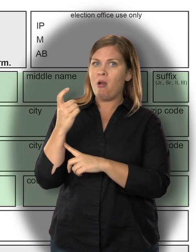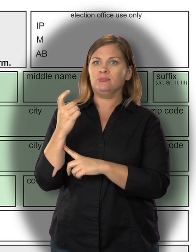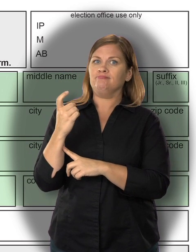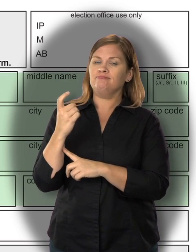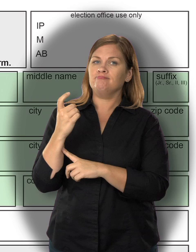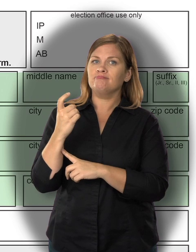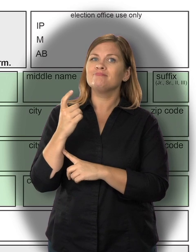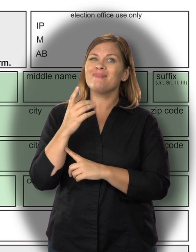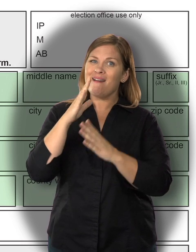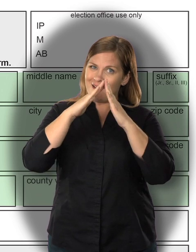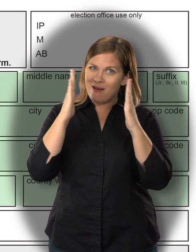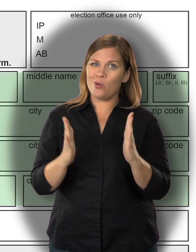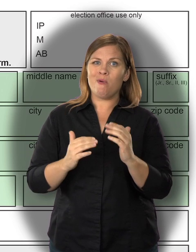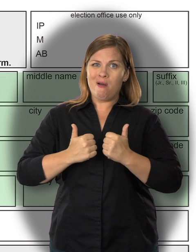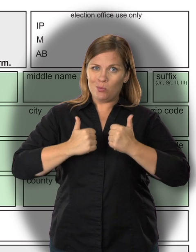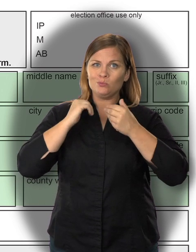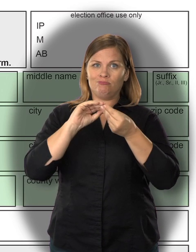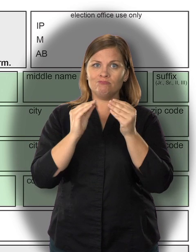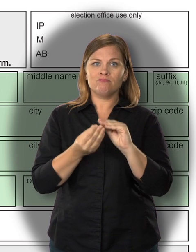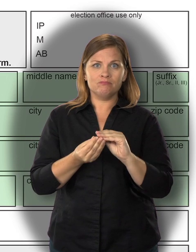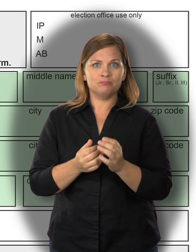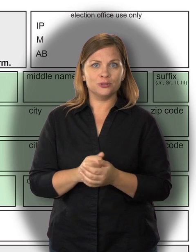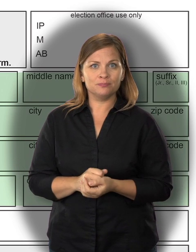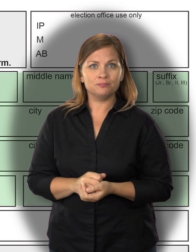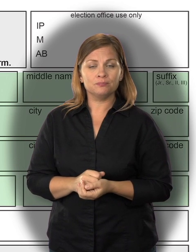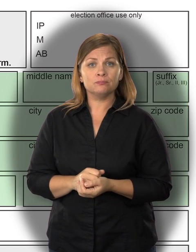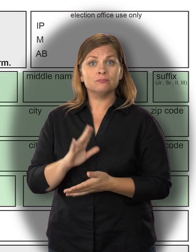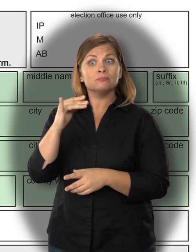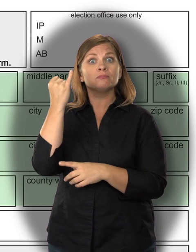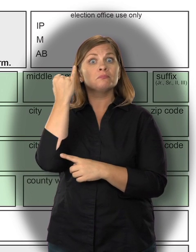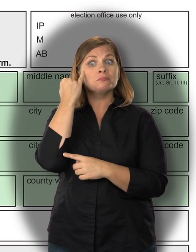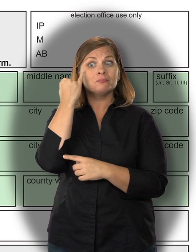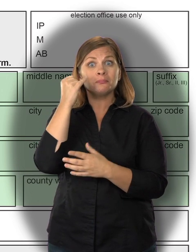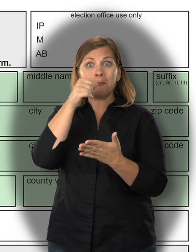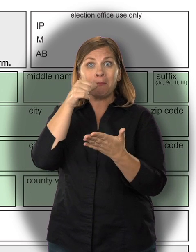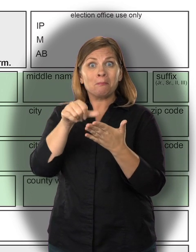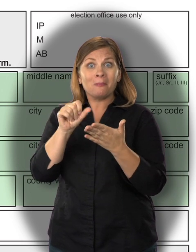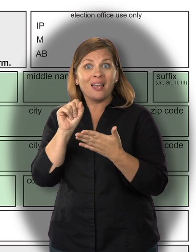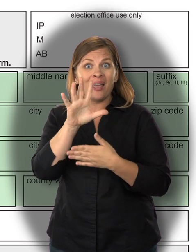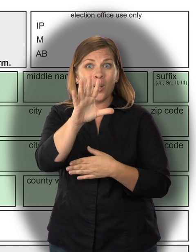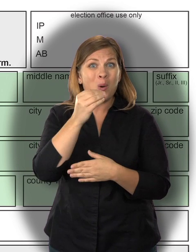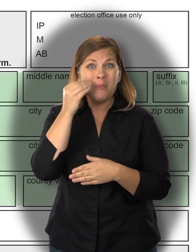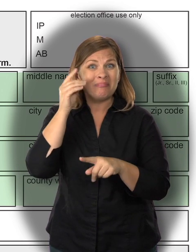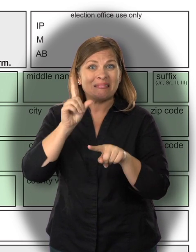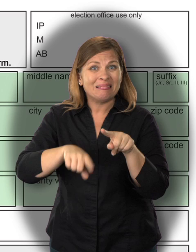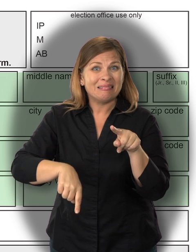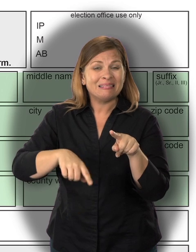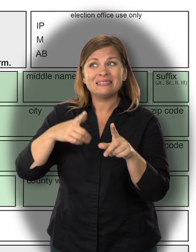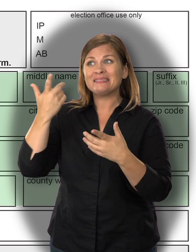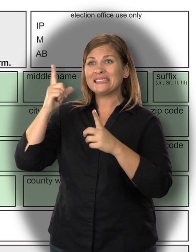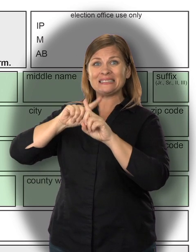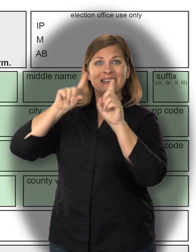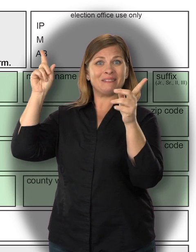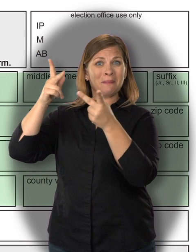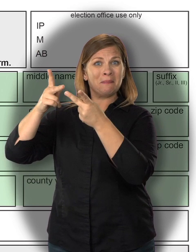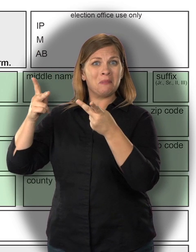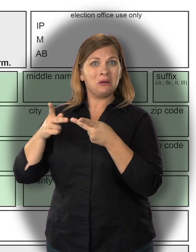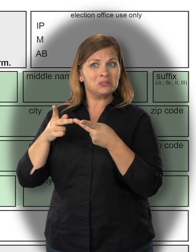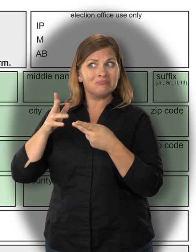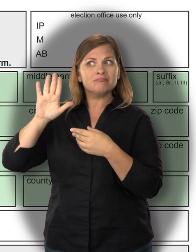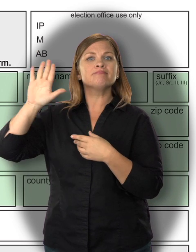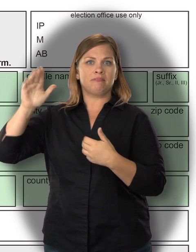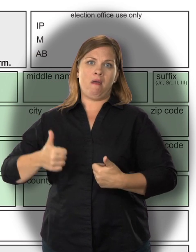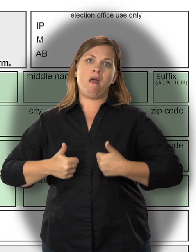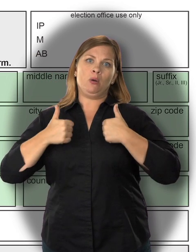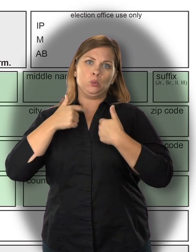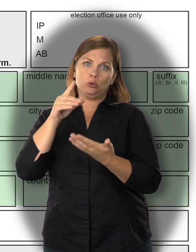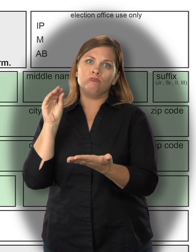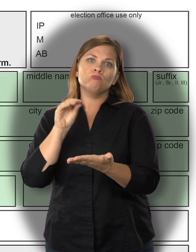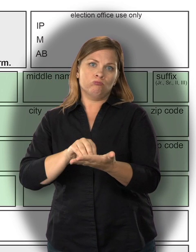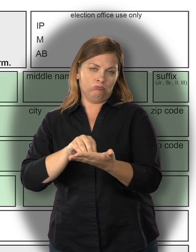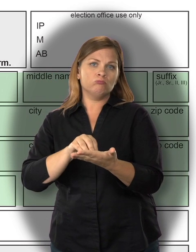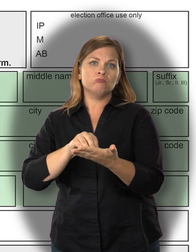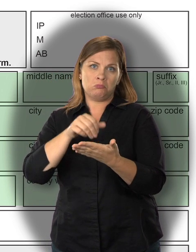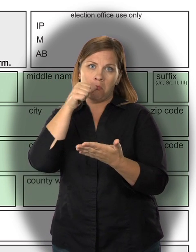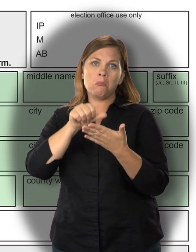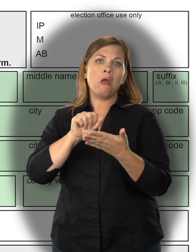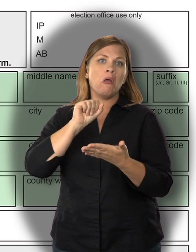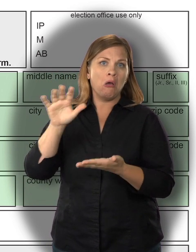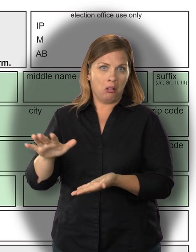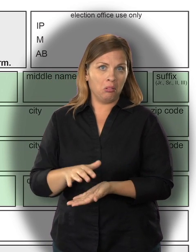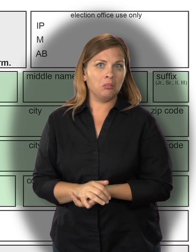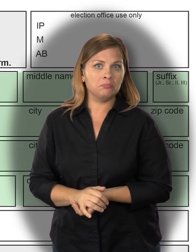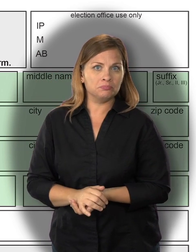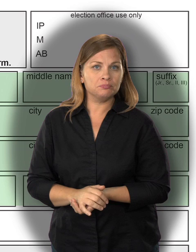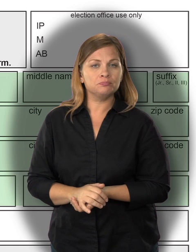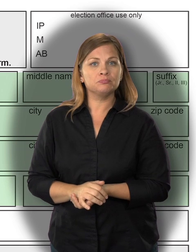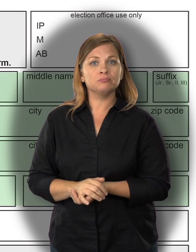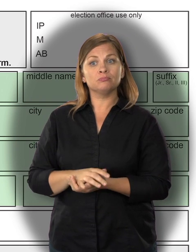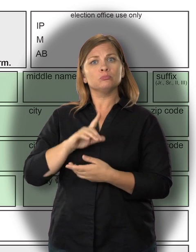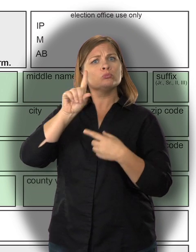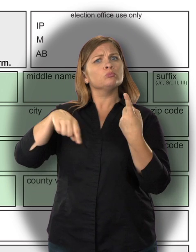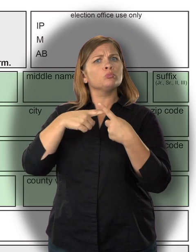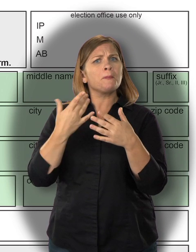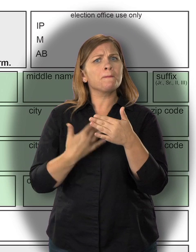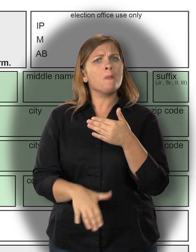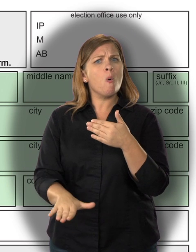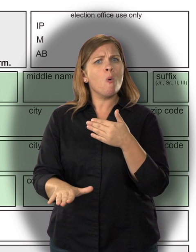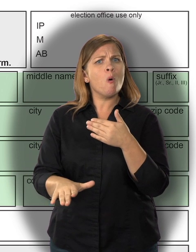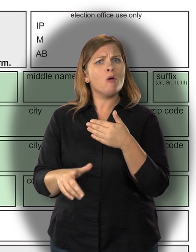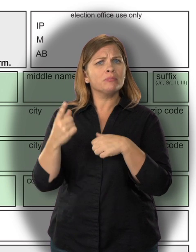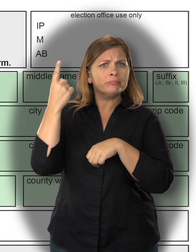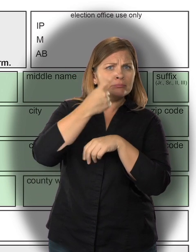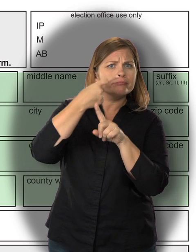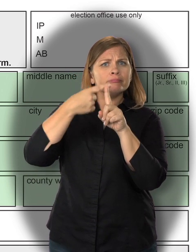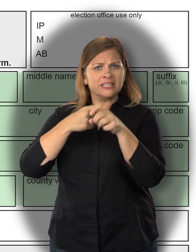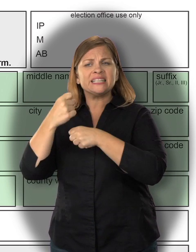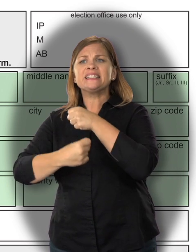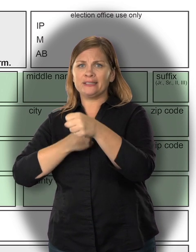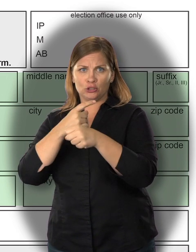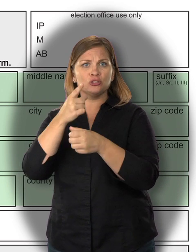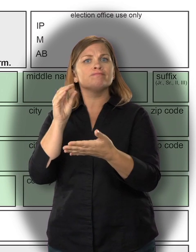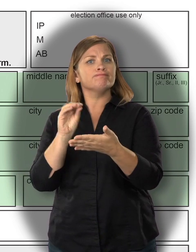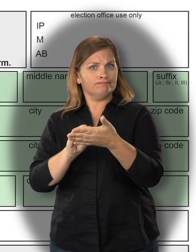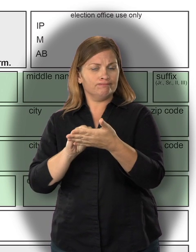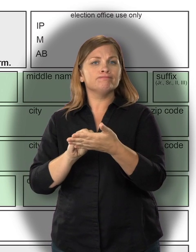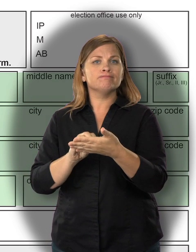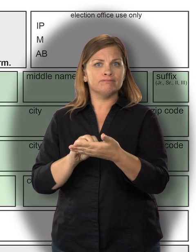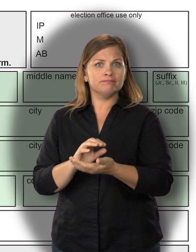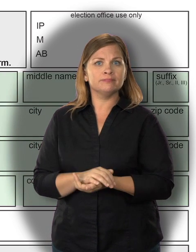and date of birth.